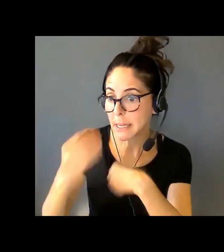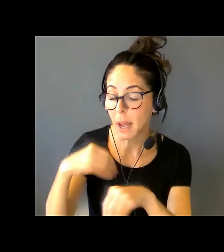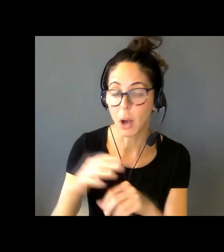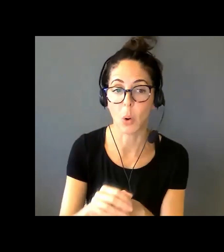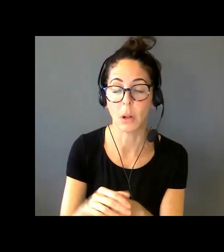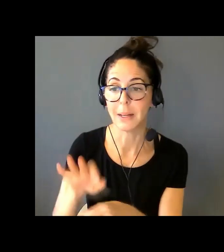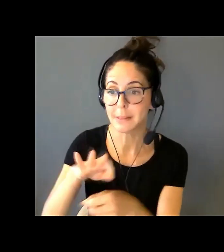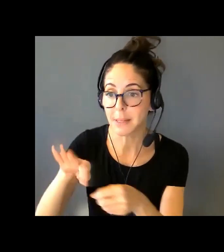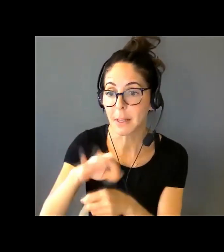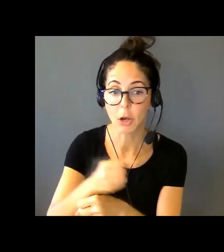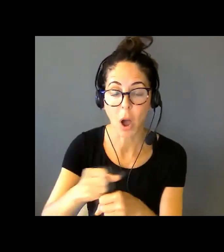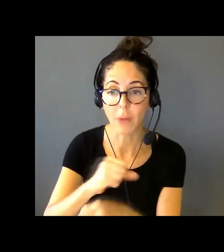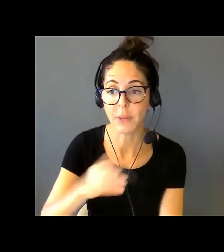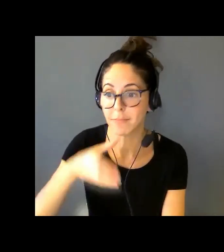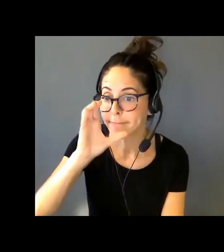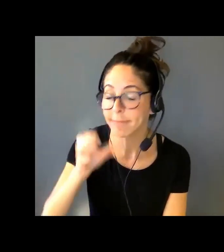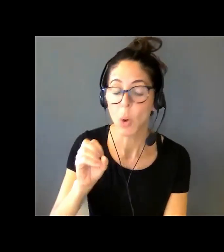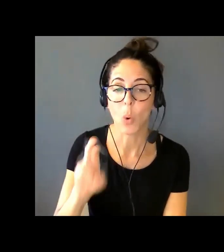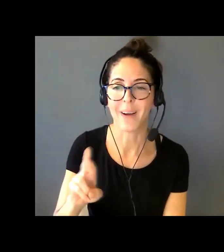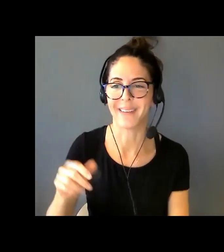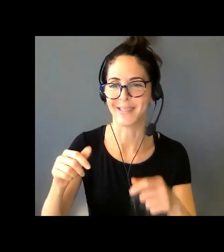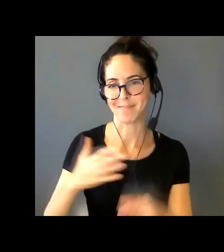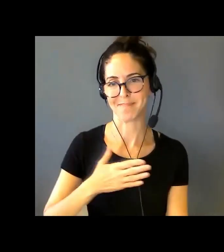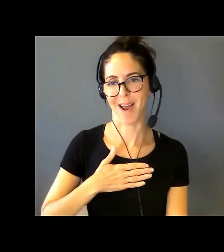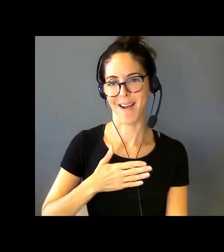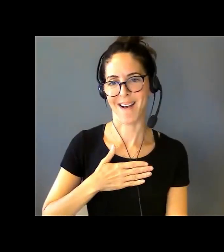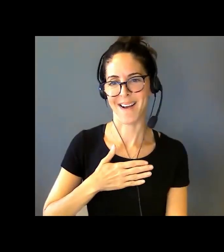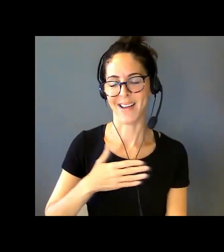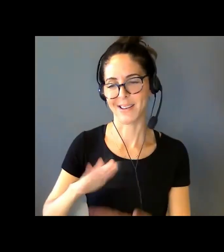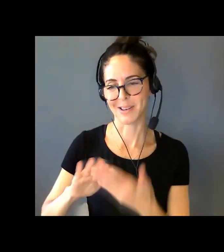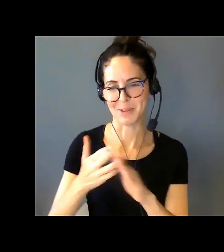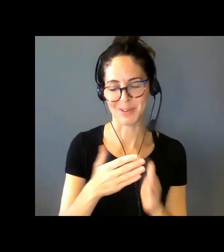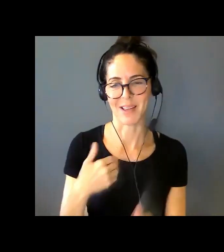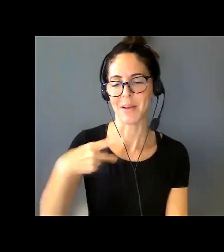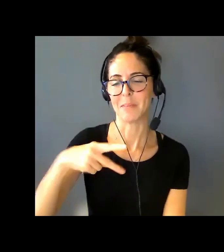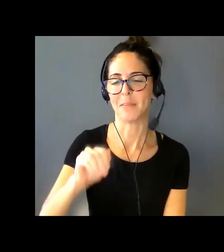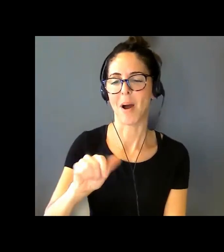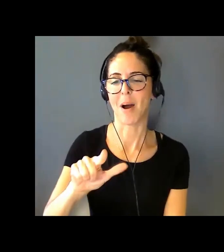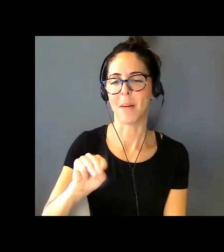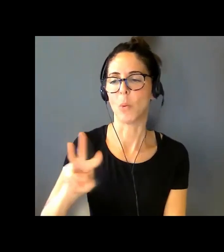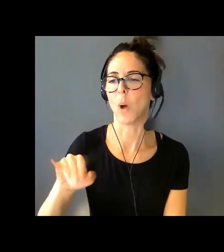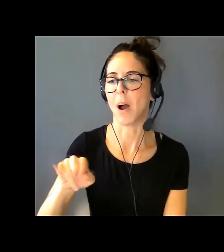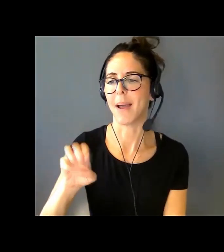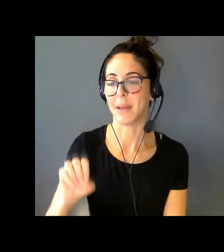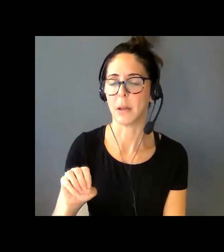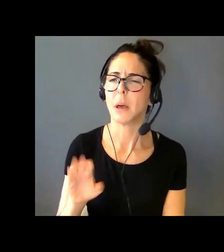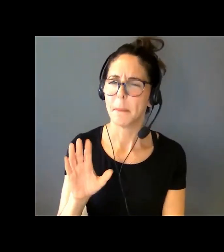tea, let's have plum wine as we have in some of our communities. Let's localize what it means to